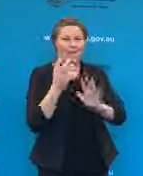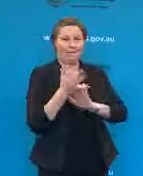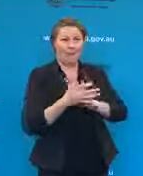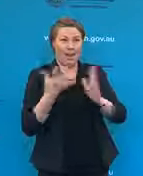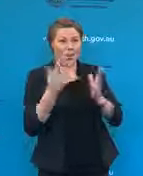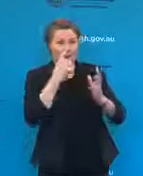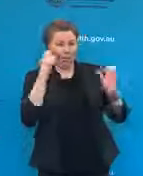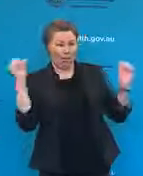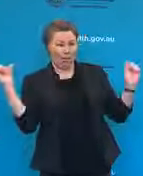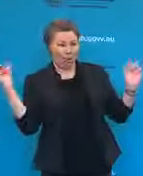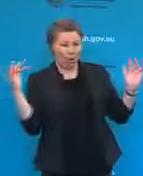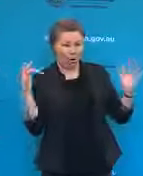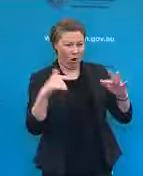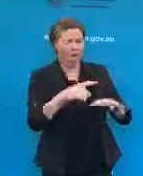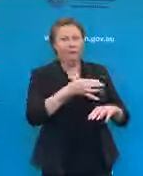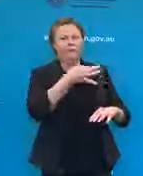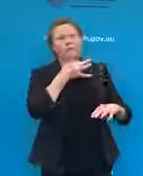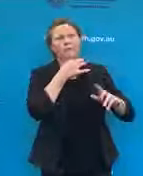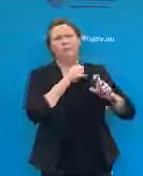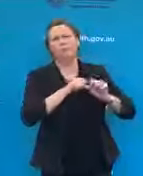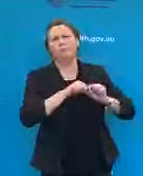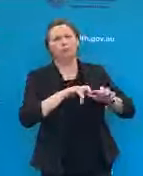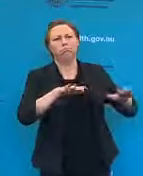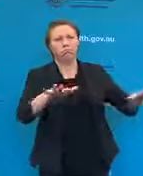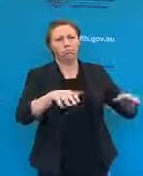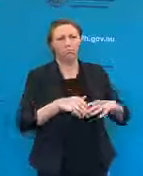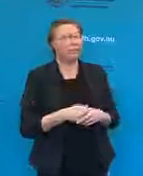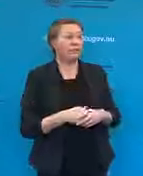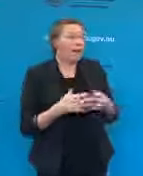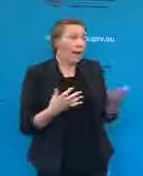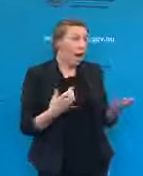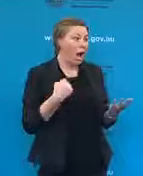right that we are probably were lucky to have not seen major